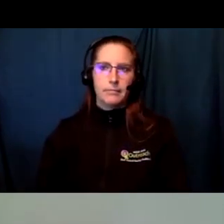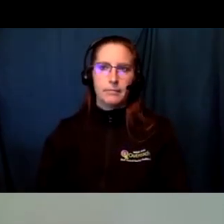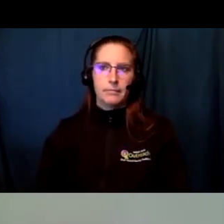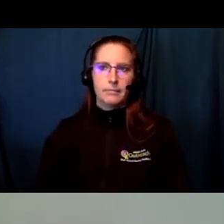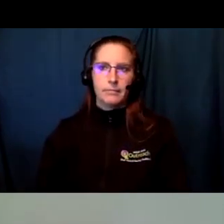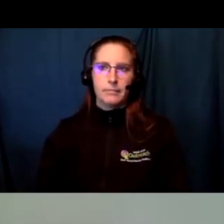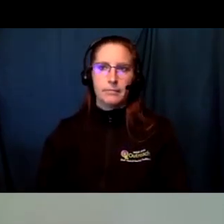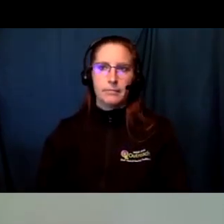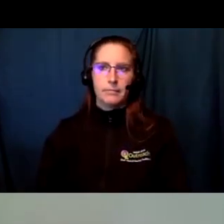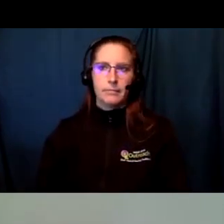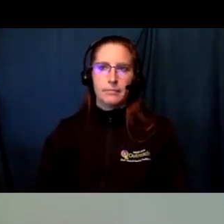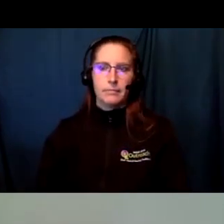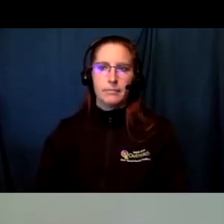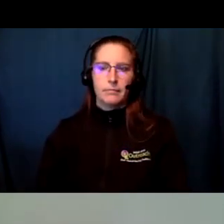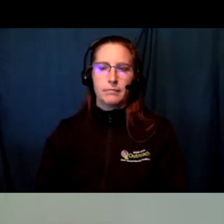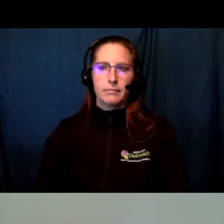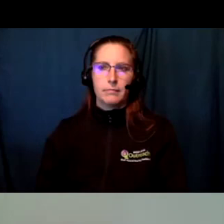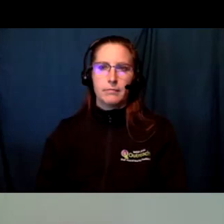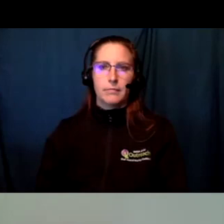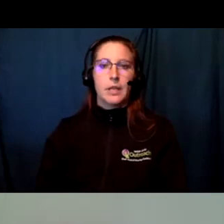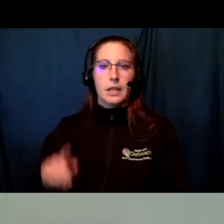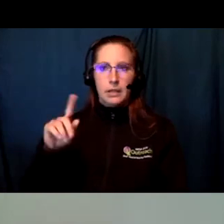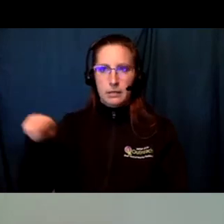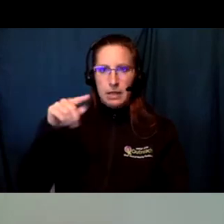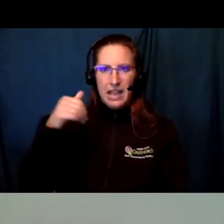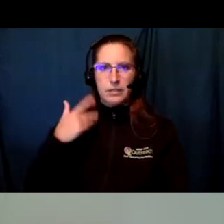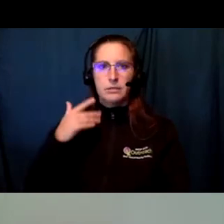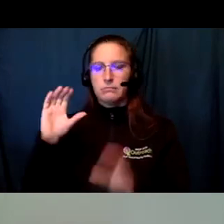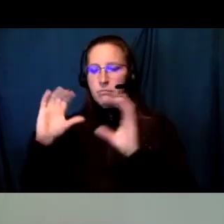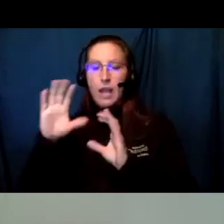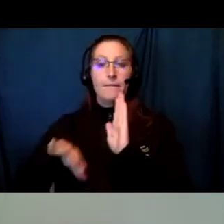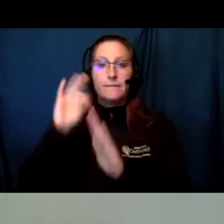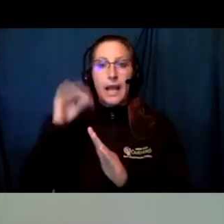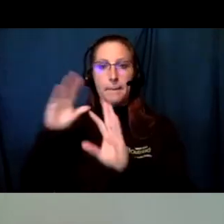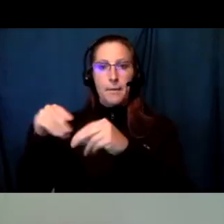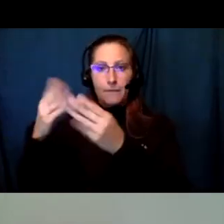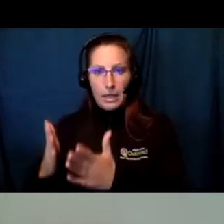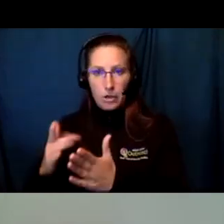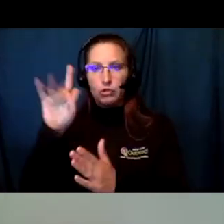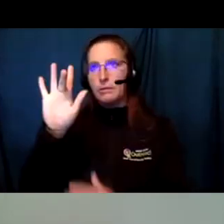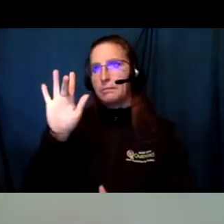There's a "find a providers" section of that website where you could go and see if there are